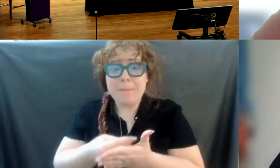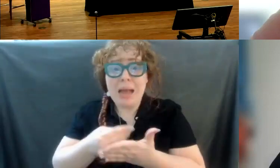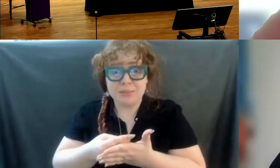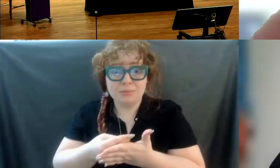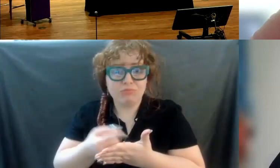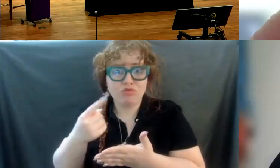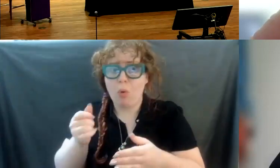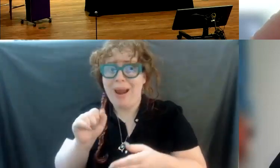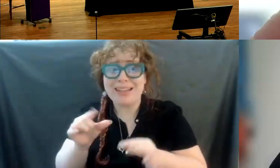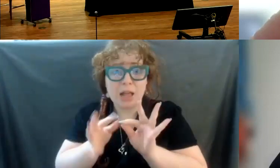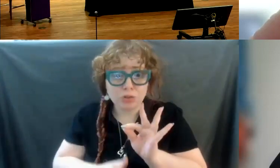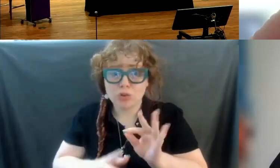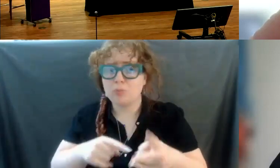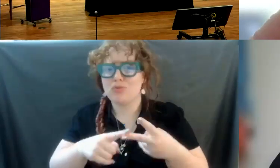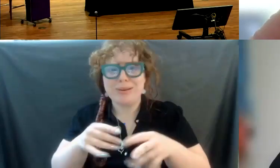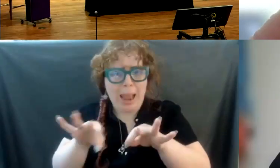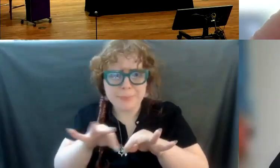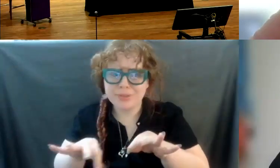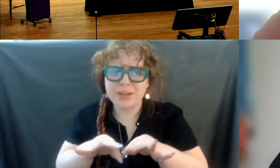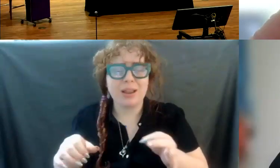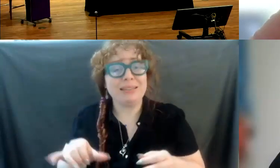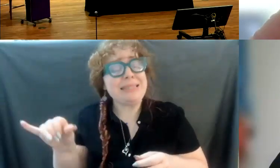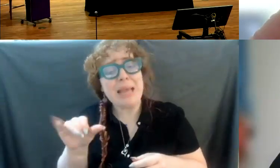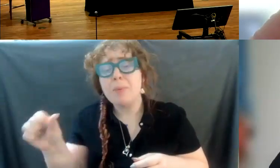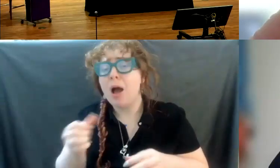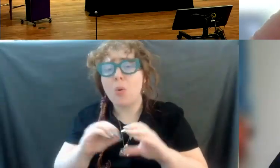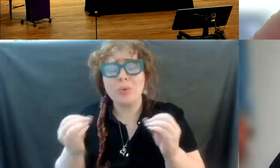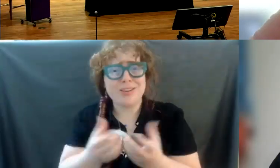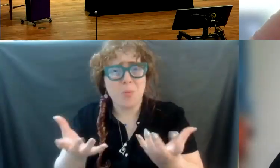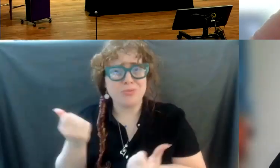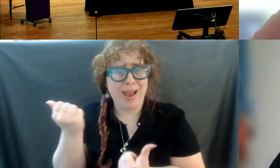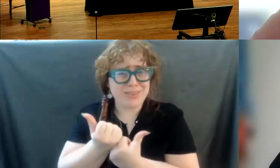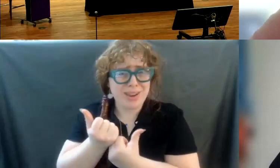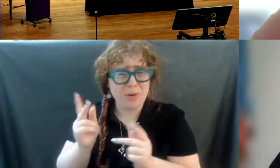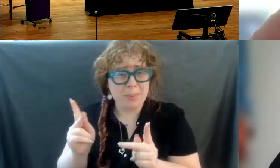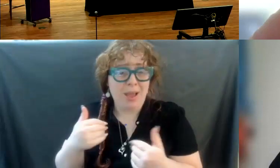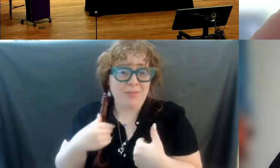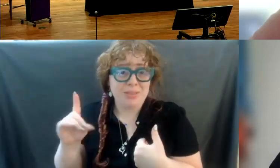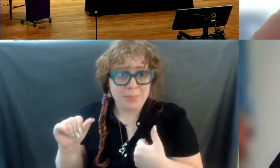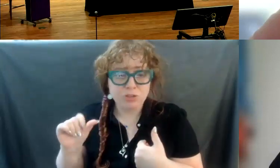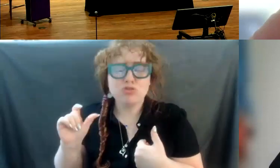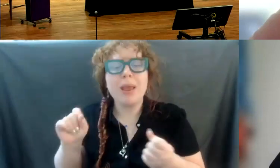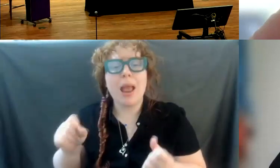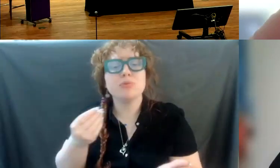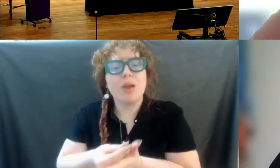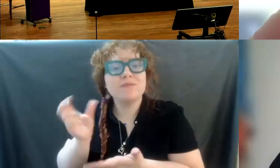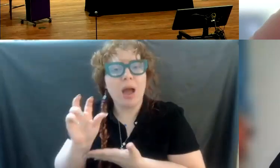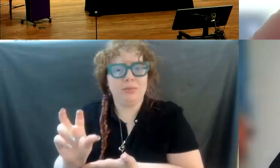that wants to include and advocate for people with disabilities. You have to make sure that able to invest in it. And I know that that can be hard because sometimes